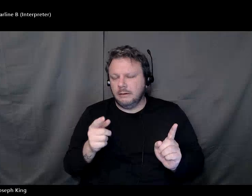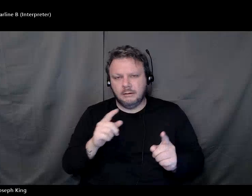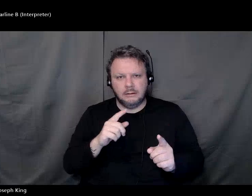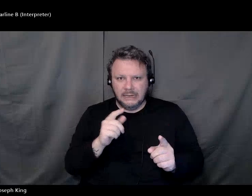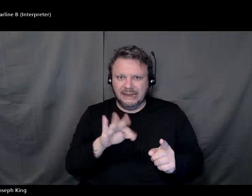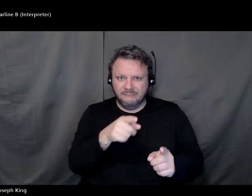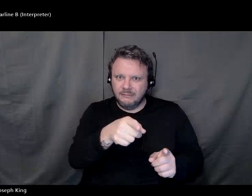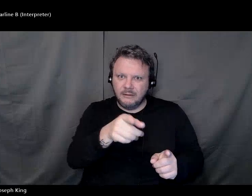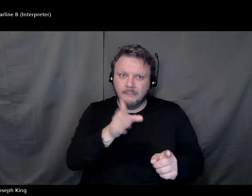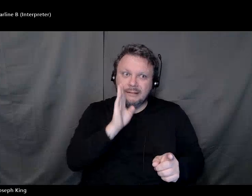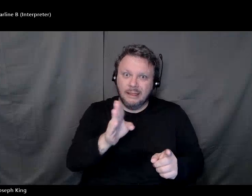to help them do it right.